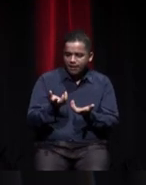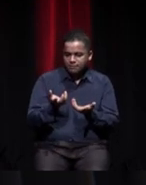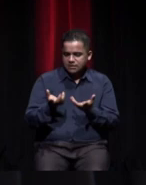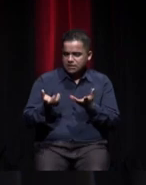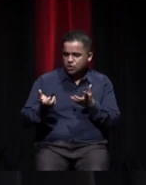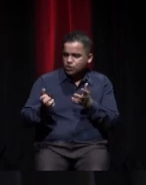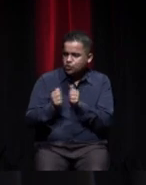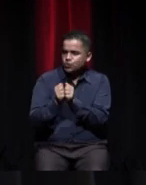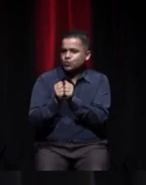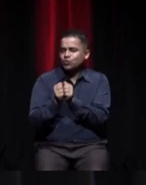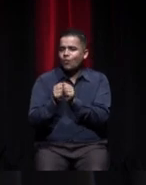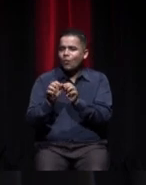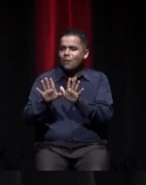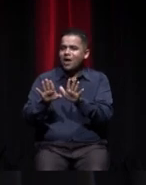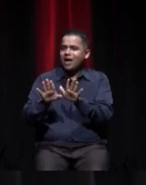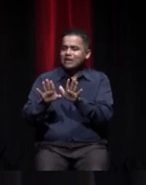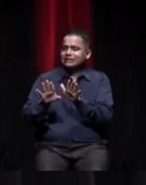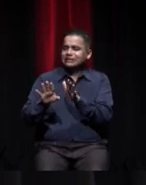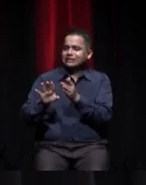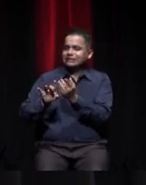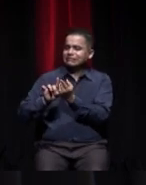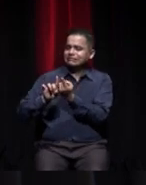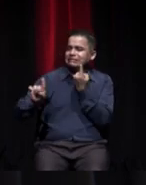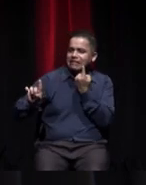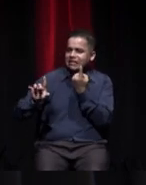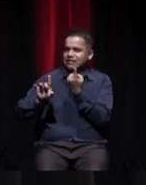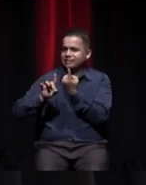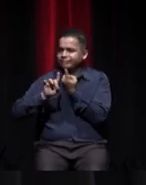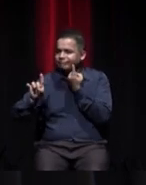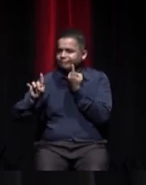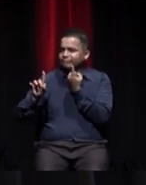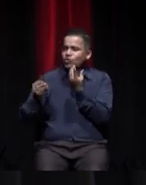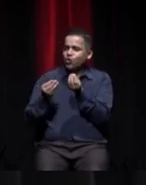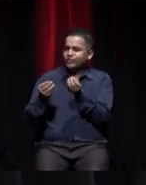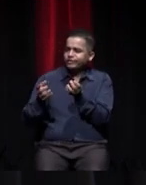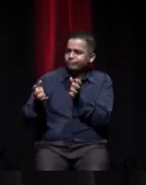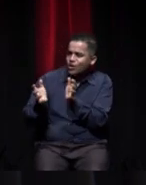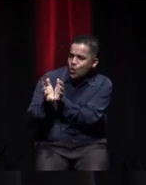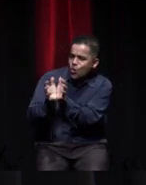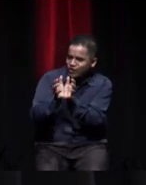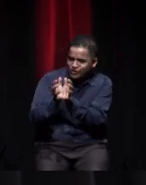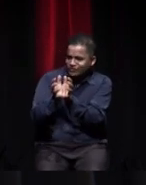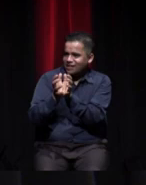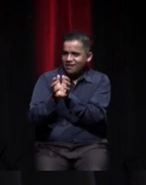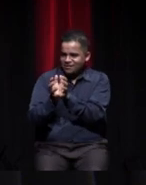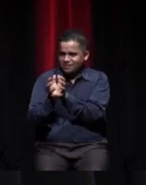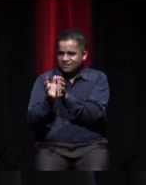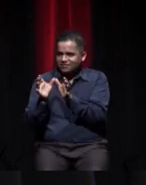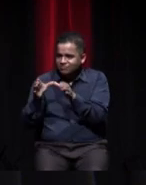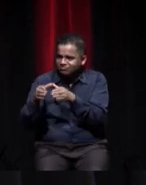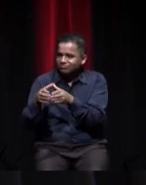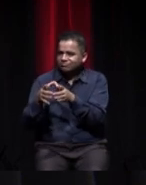but not so close. Creating this collectivity and, of course, collecting